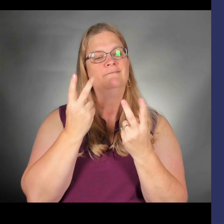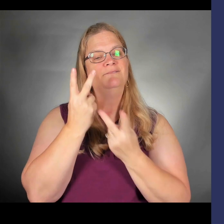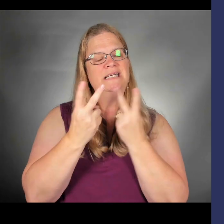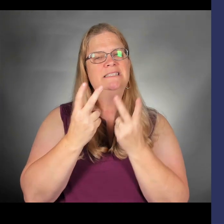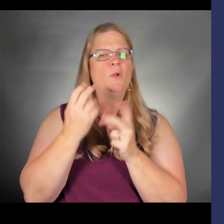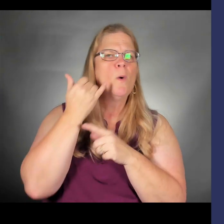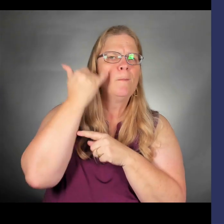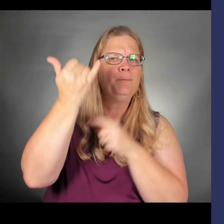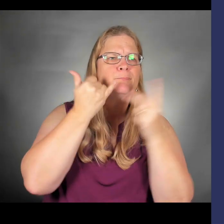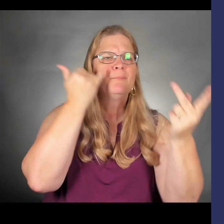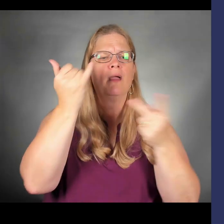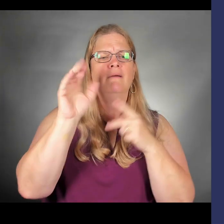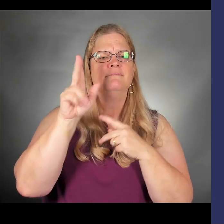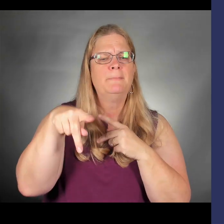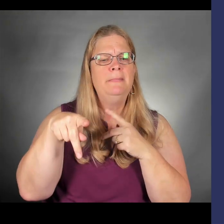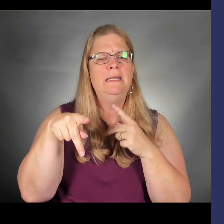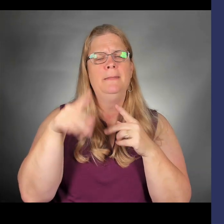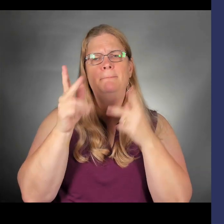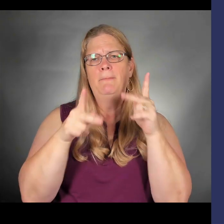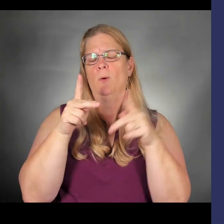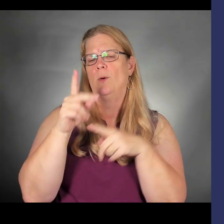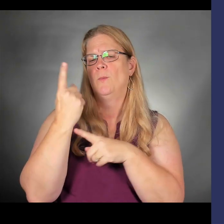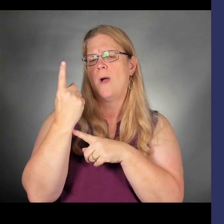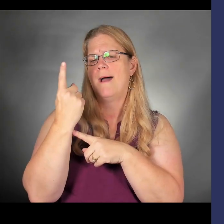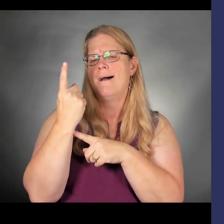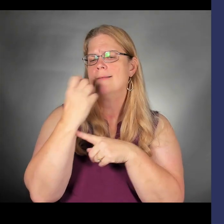Number 11: visiting or calling people